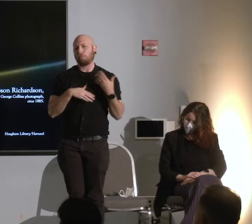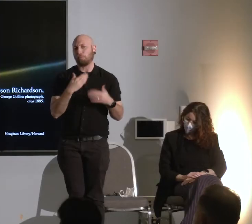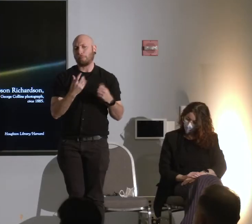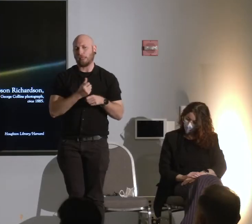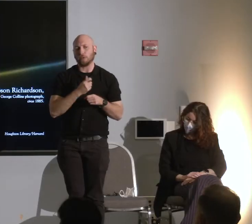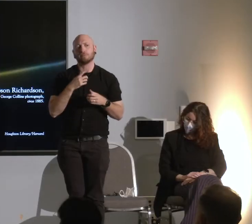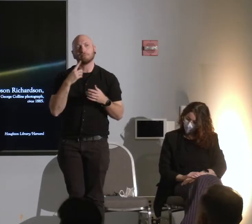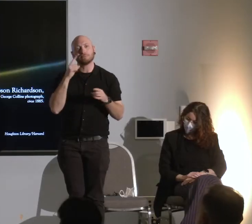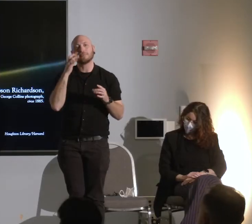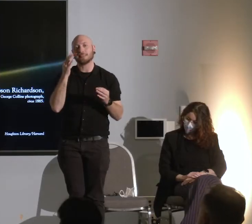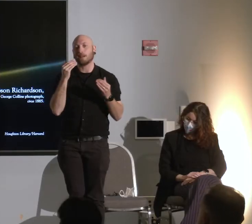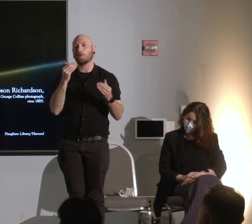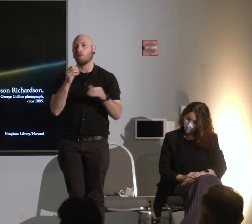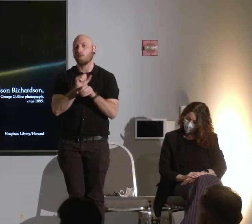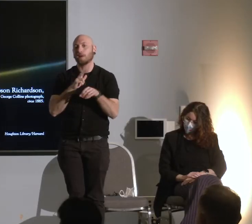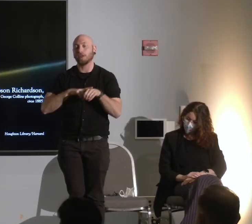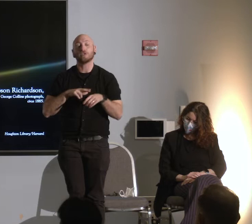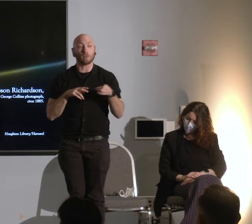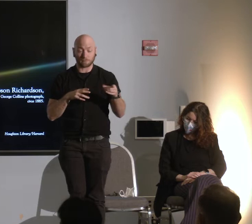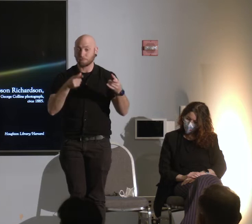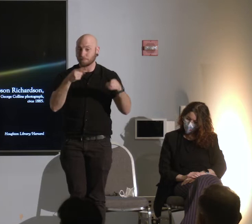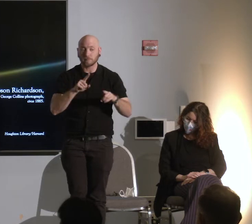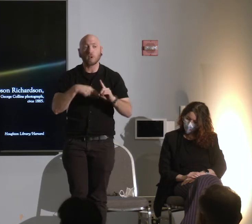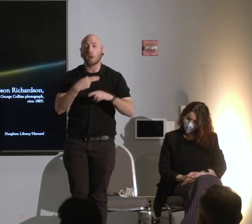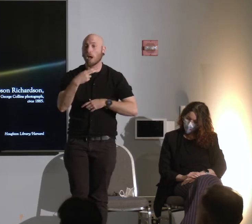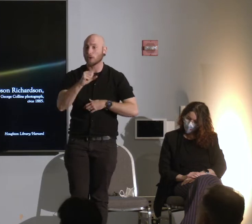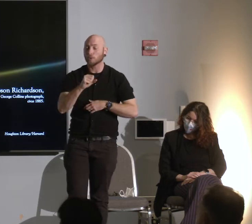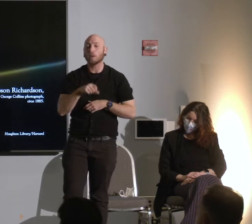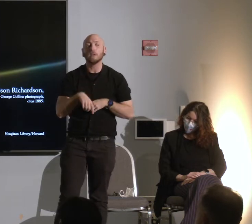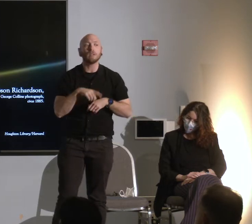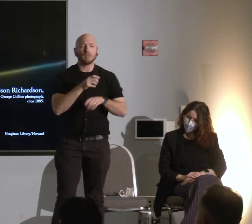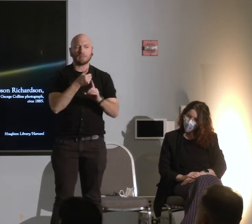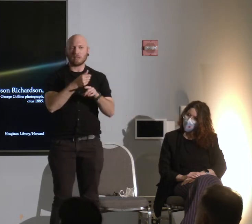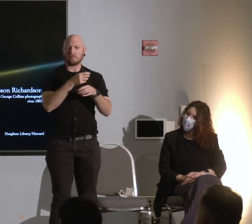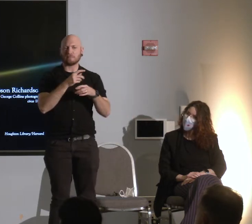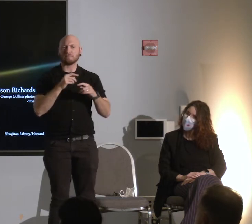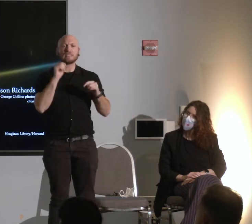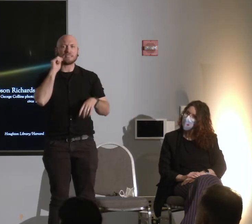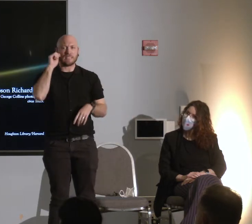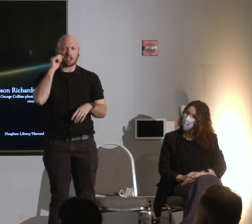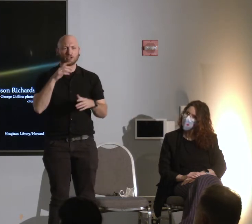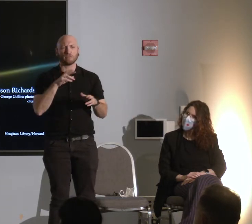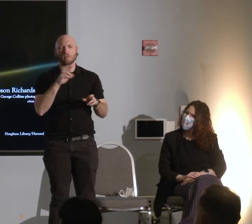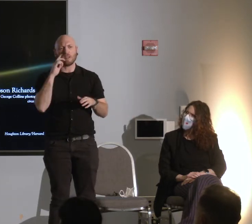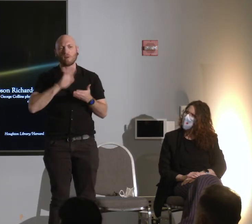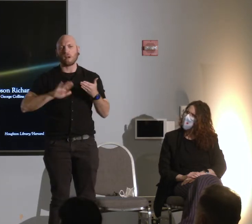He was doing his college preparation as a teenager when, and he really should have known better, he somehow managed